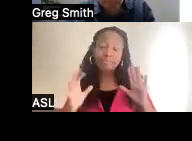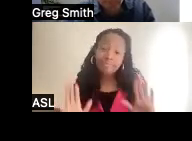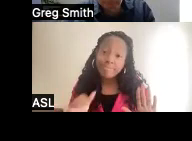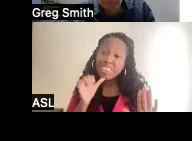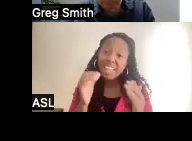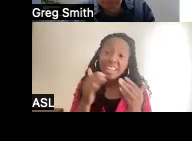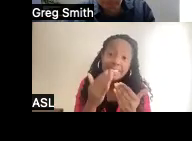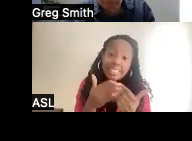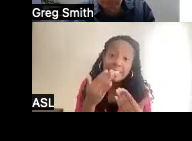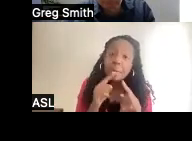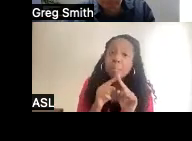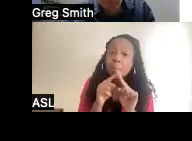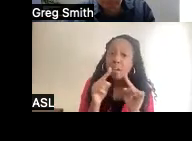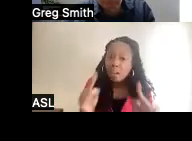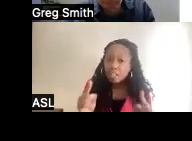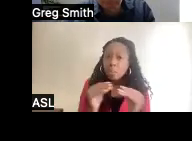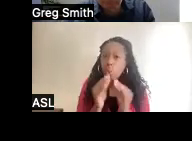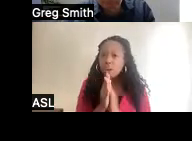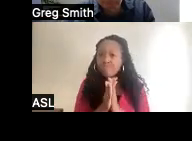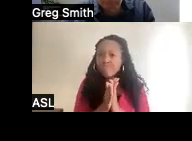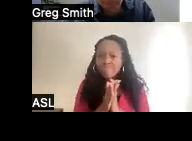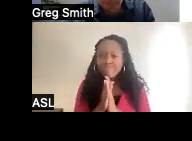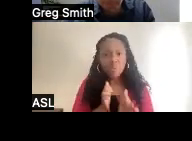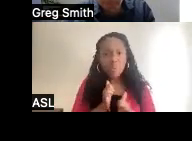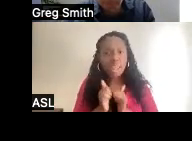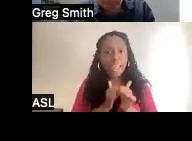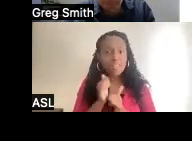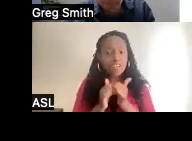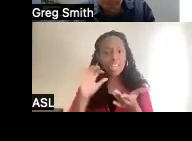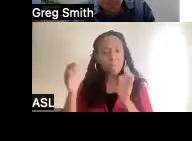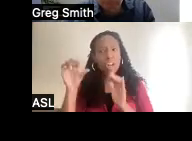it does take extra effort than the average person is maybe putting into their planning but it's not